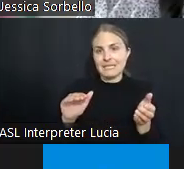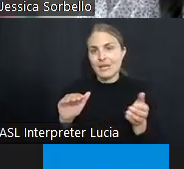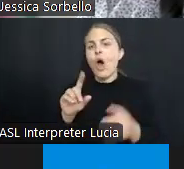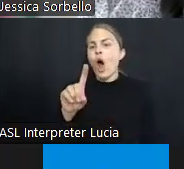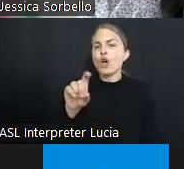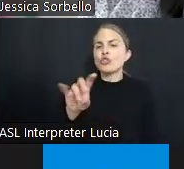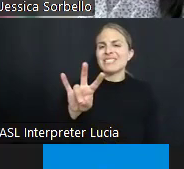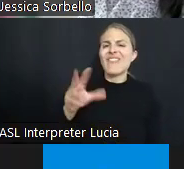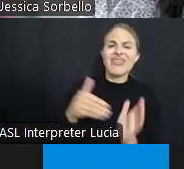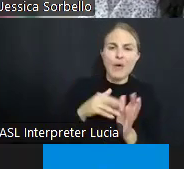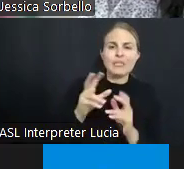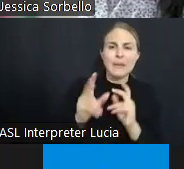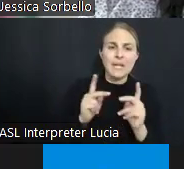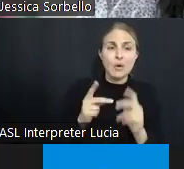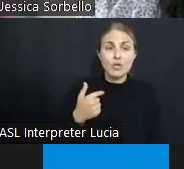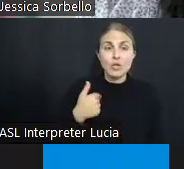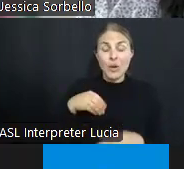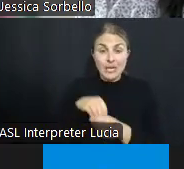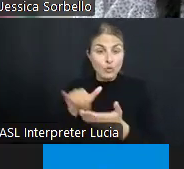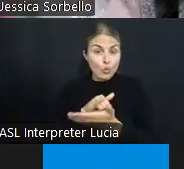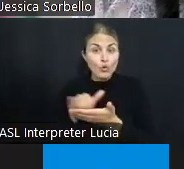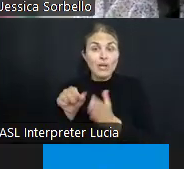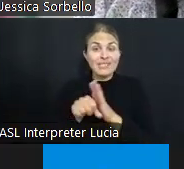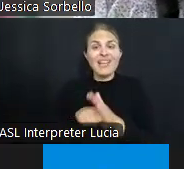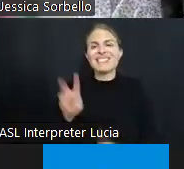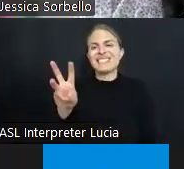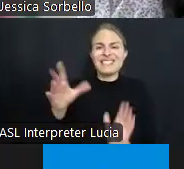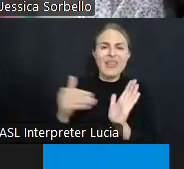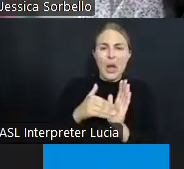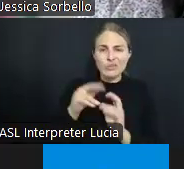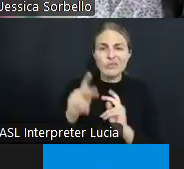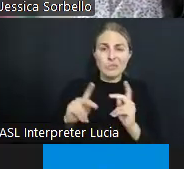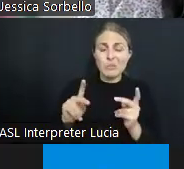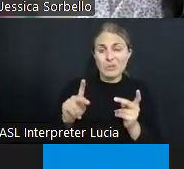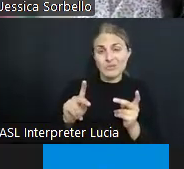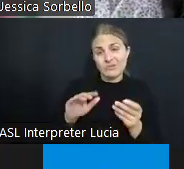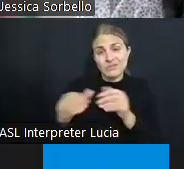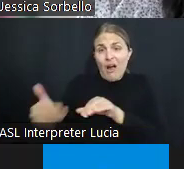total again during the year 2021. Which nationally is 292 people a day and that's 16 people every day in New York